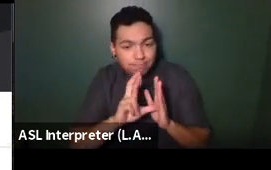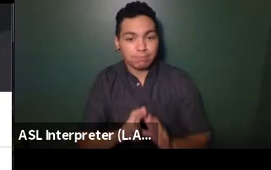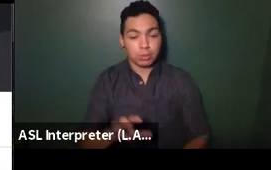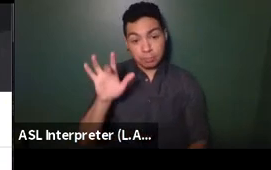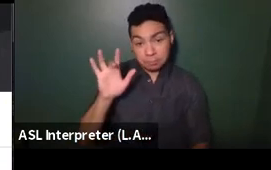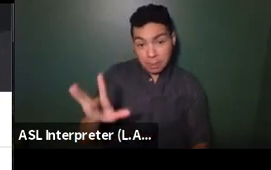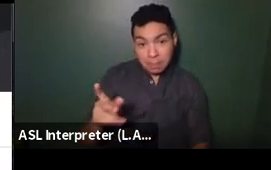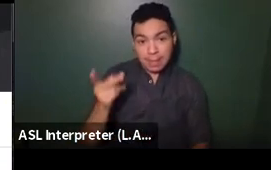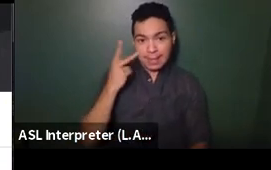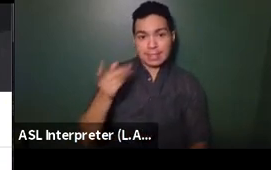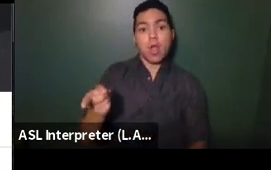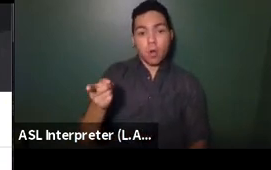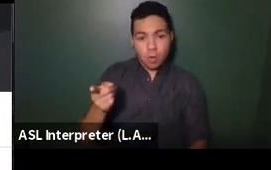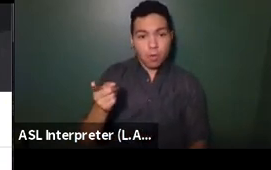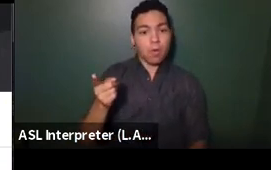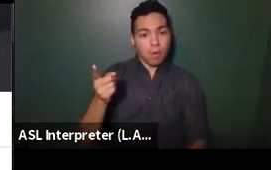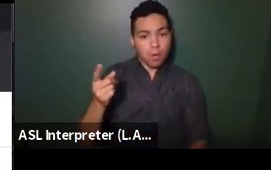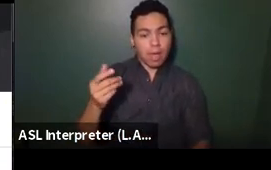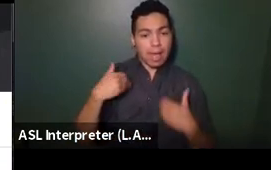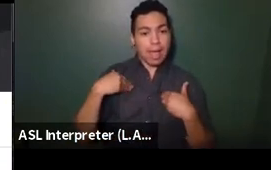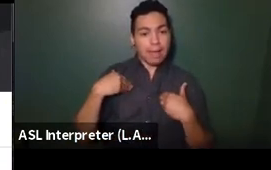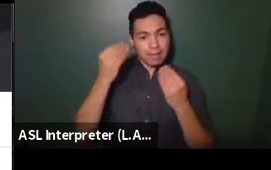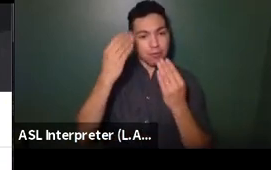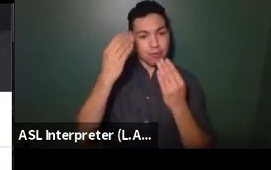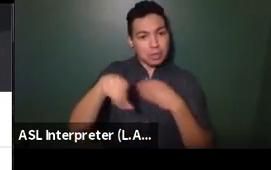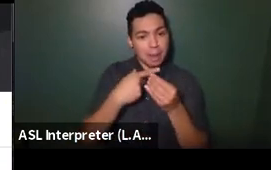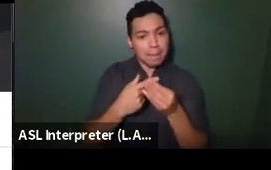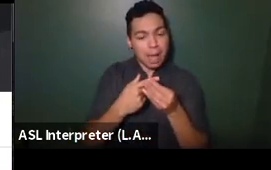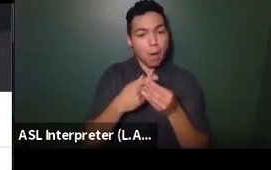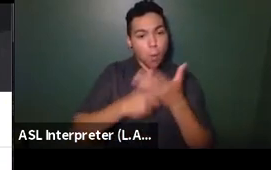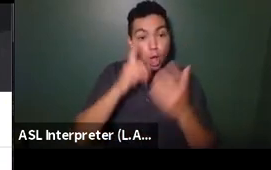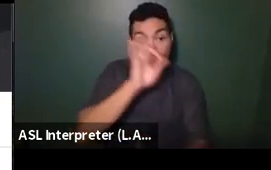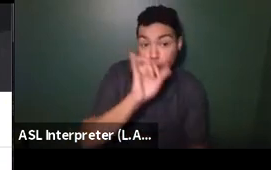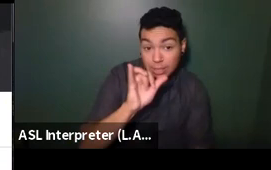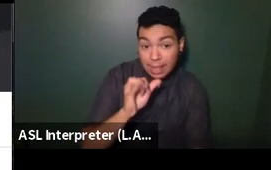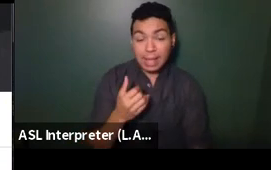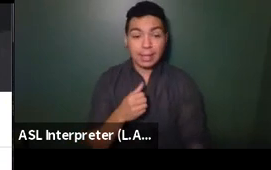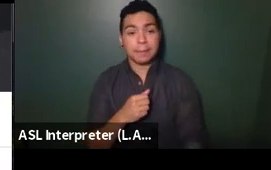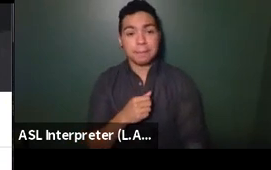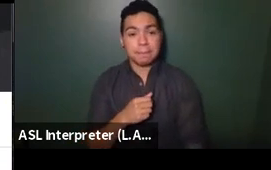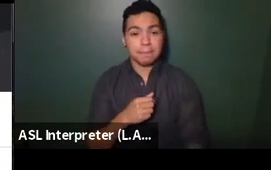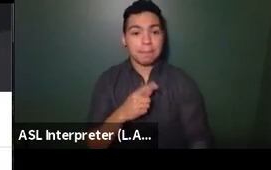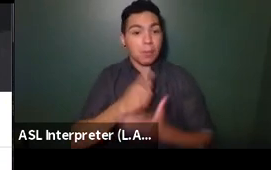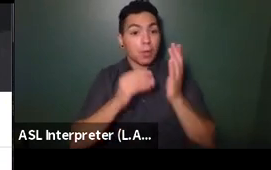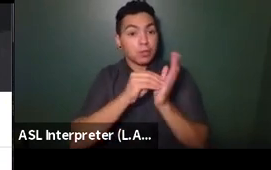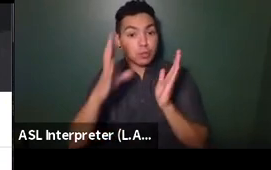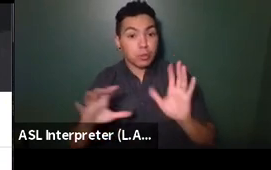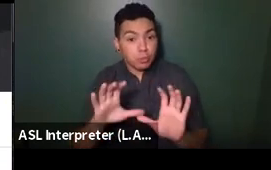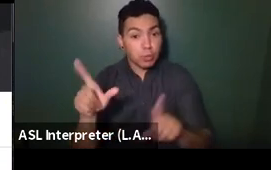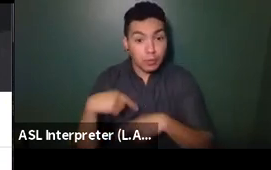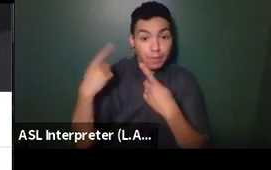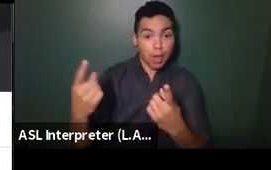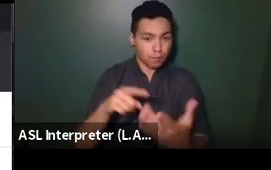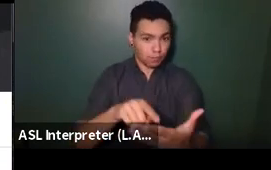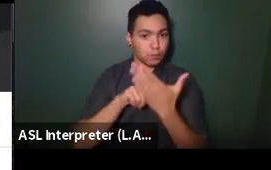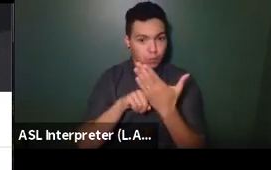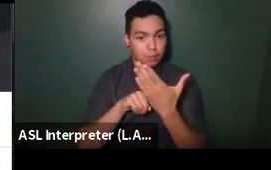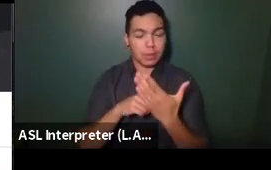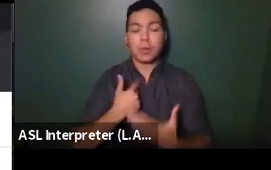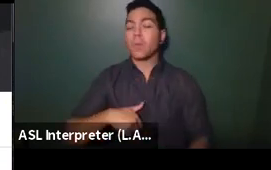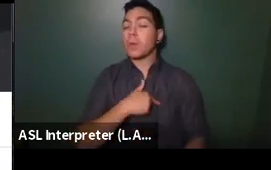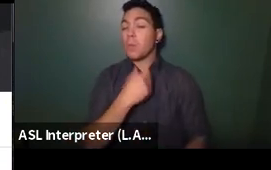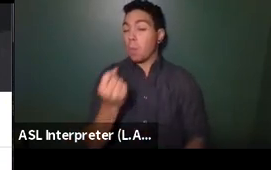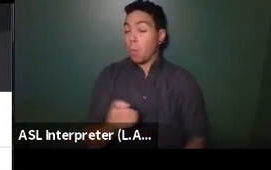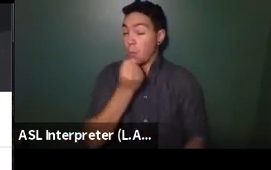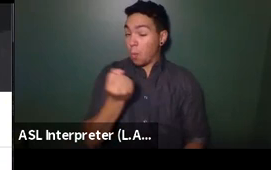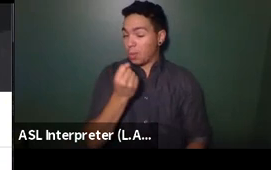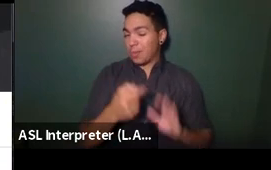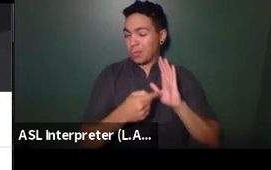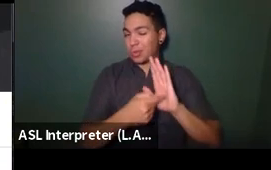Katherine Livick - ESD 112: This gives me a little heads up of what that would look like and what my students have been doing. And we're going to come back into this in a little more detail in a second.